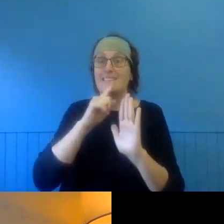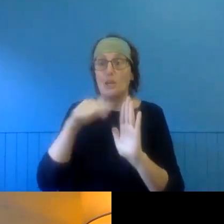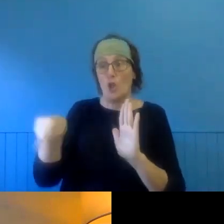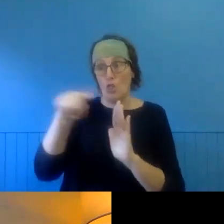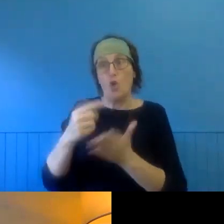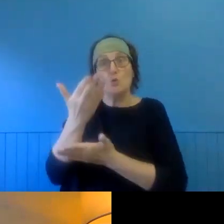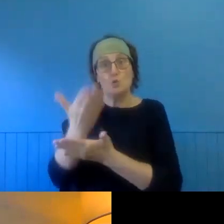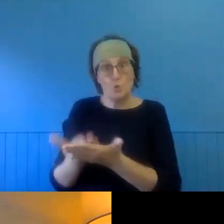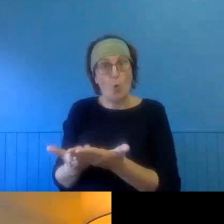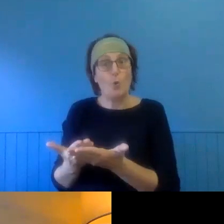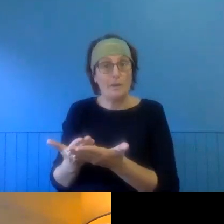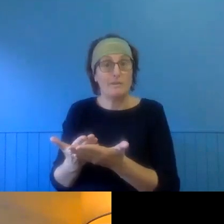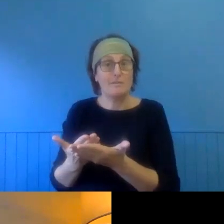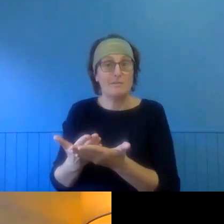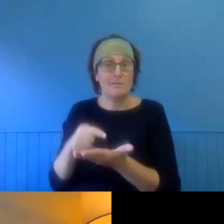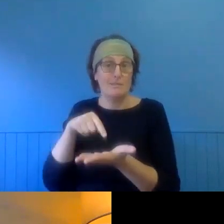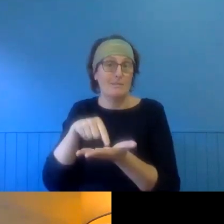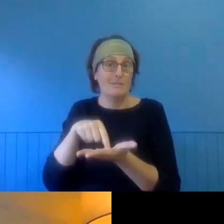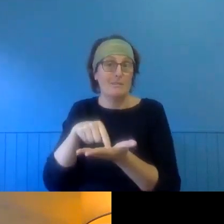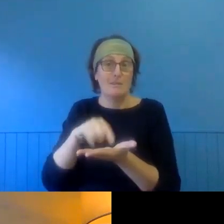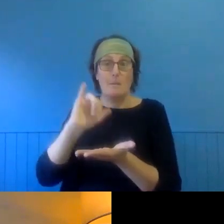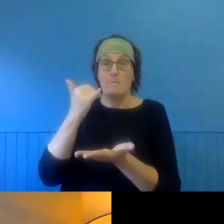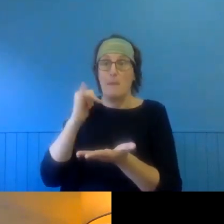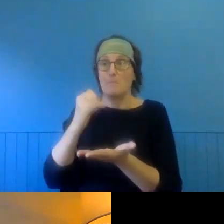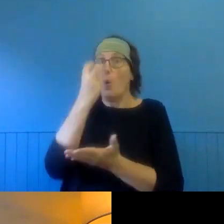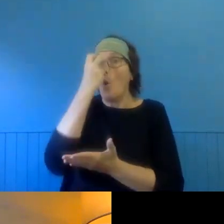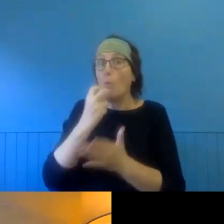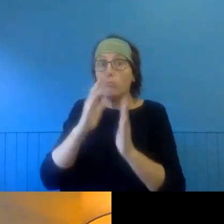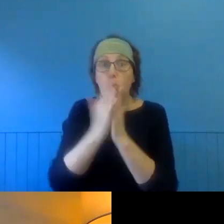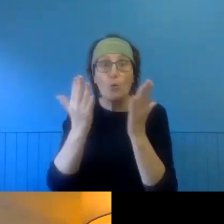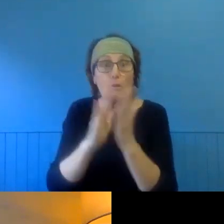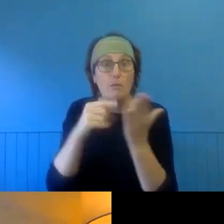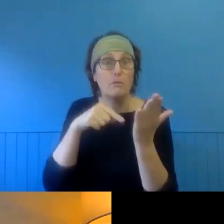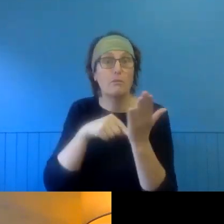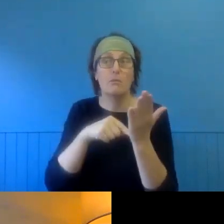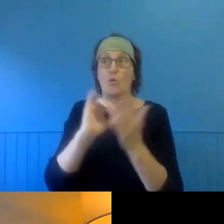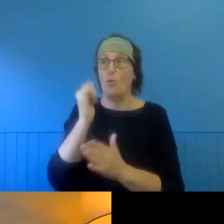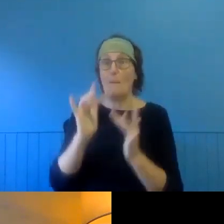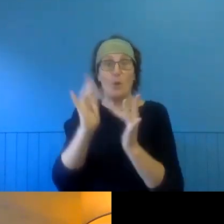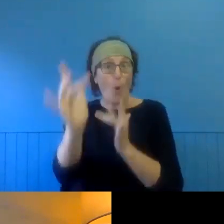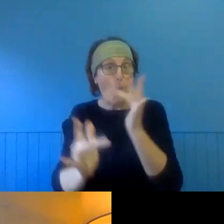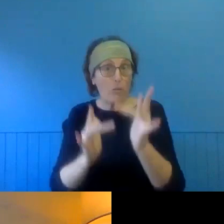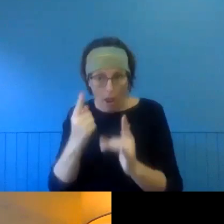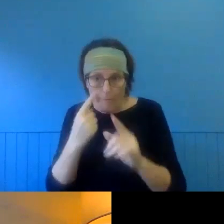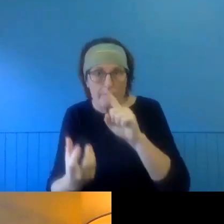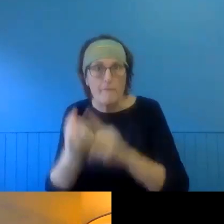even though they might be in an old book or available on-Ryan, --